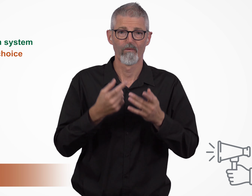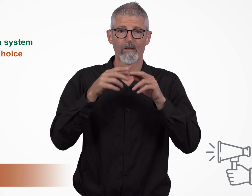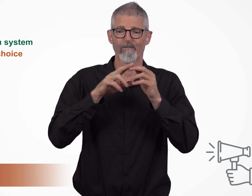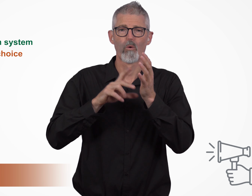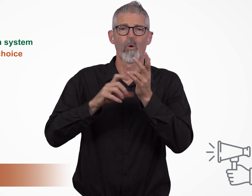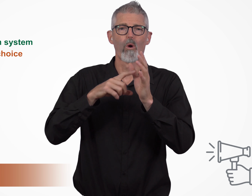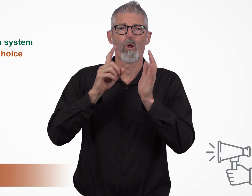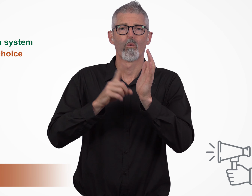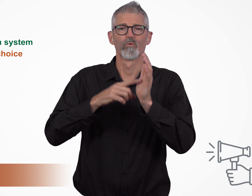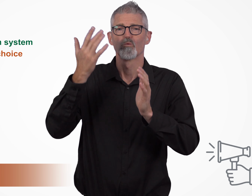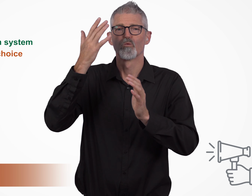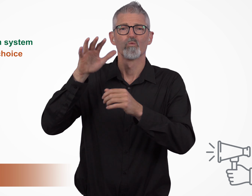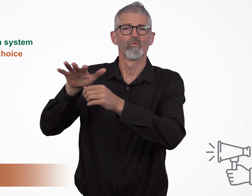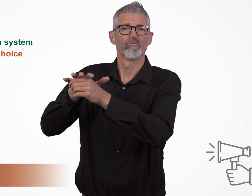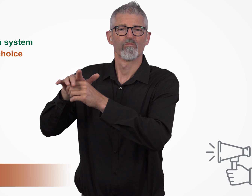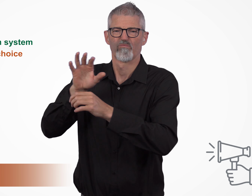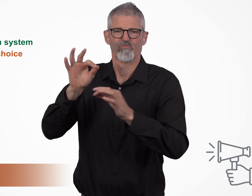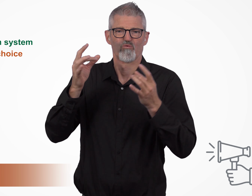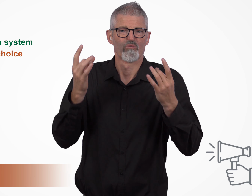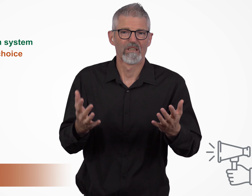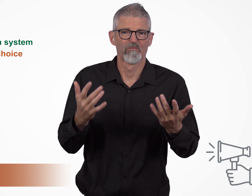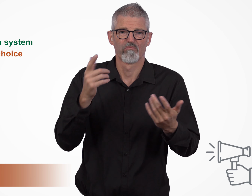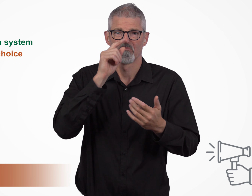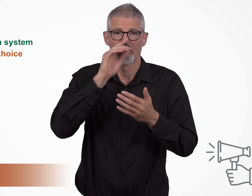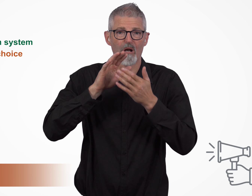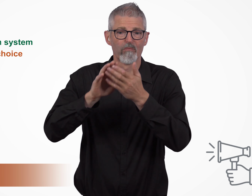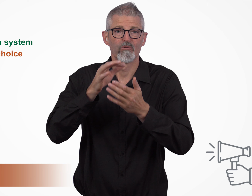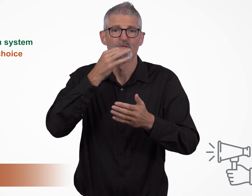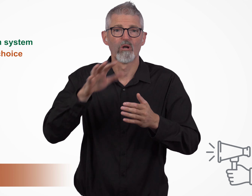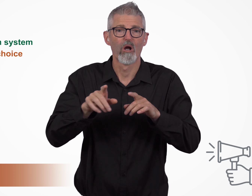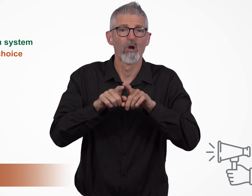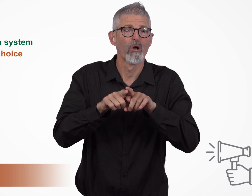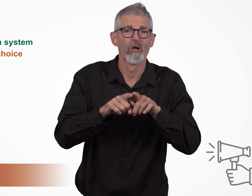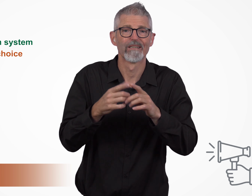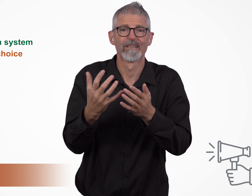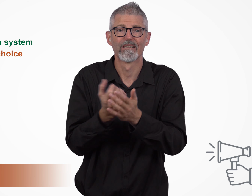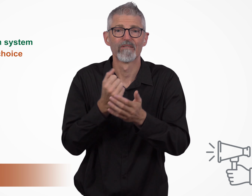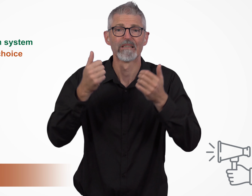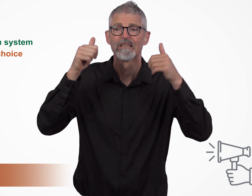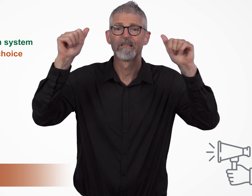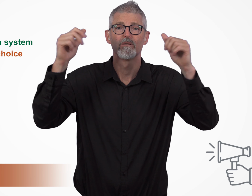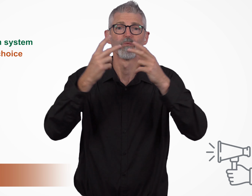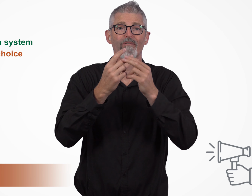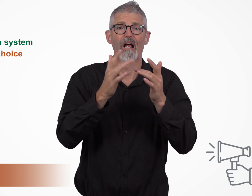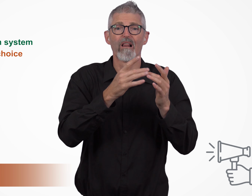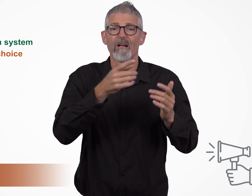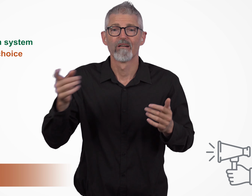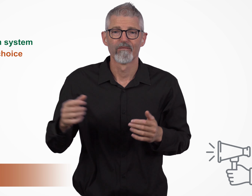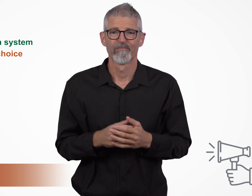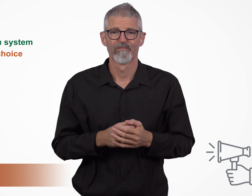If the local school is not prepared or equipped to provide and support a child to learn with their same age peers successfully